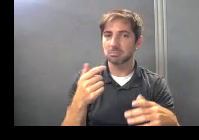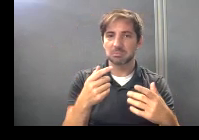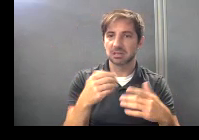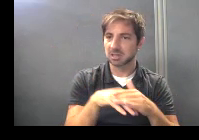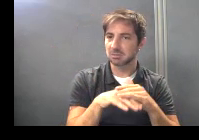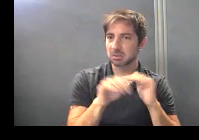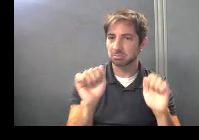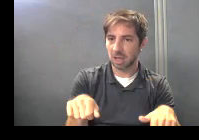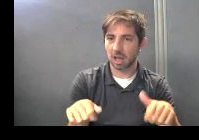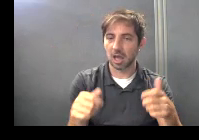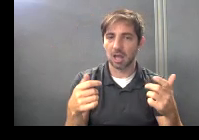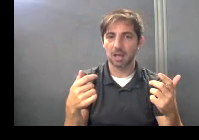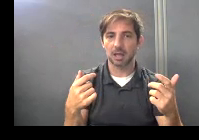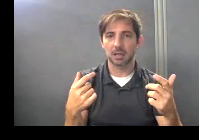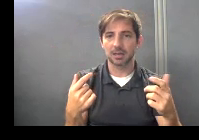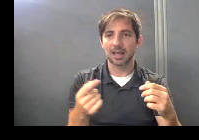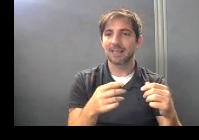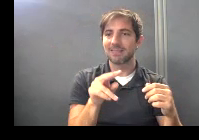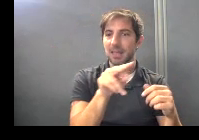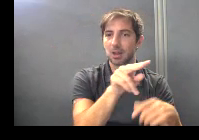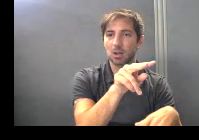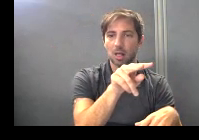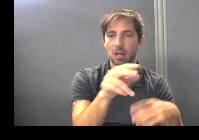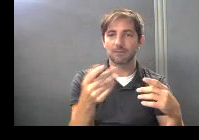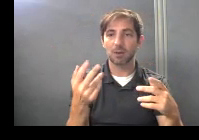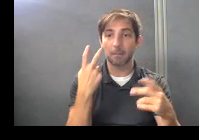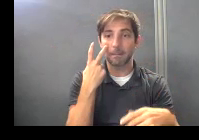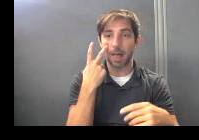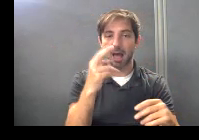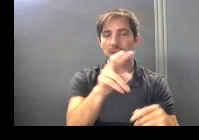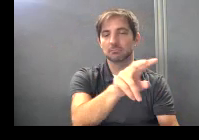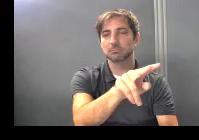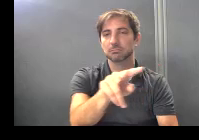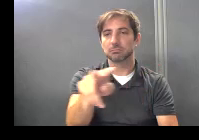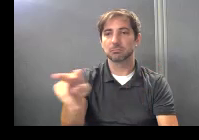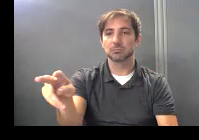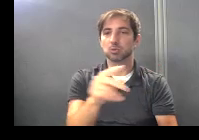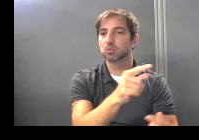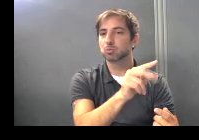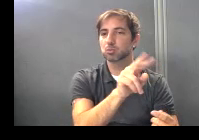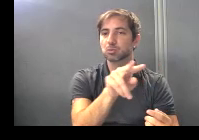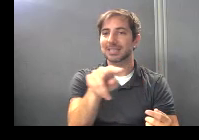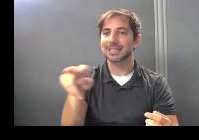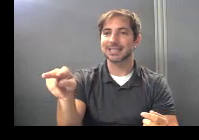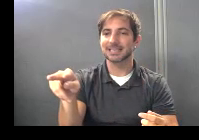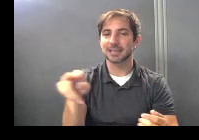SCREEN READER READS ACROSS THE PAGE, THAT IT FLOWS LOGICALLY.